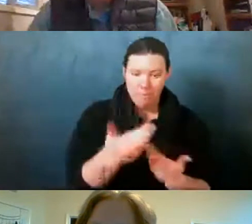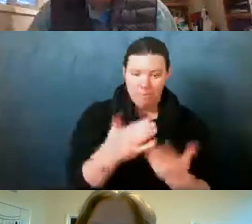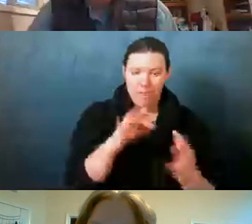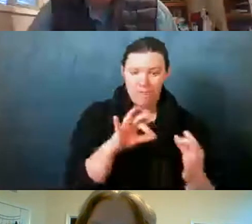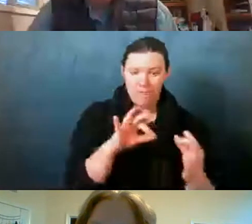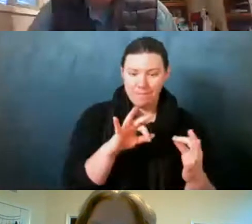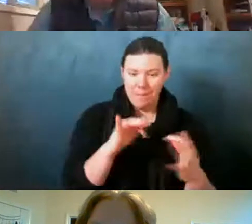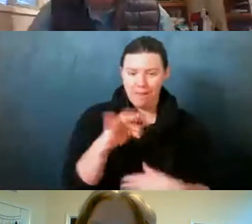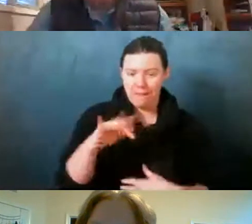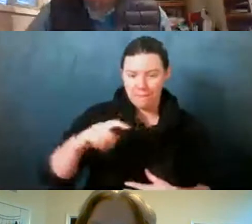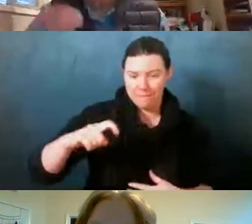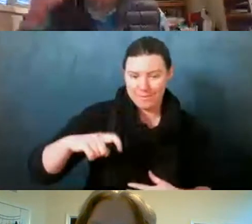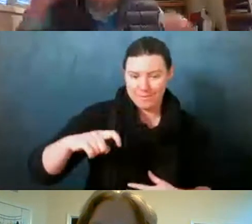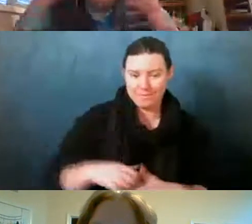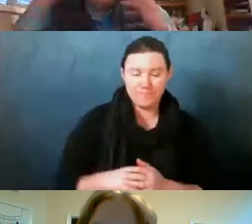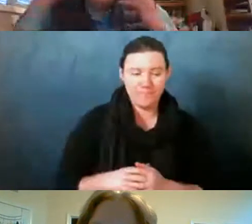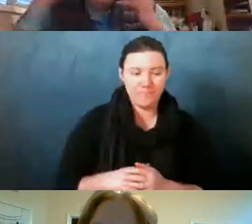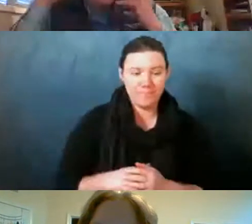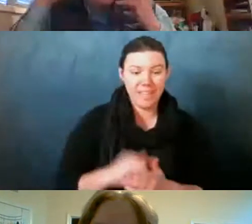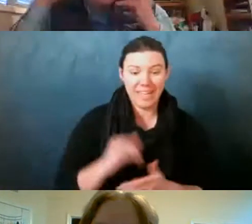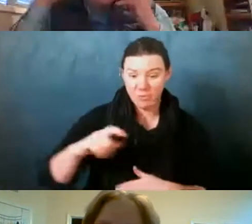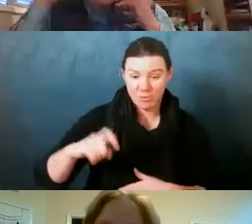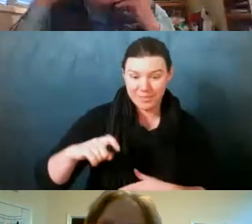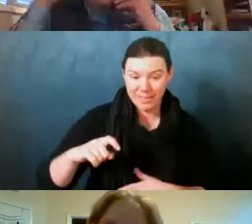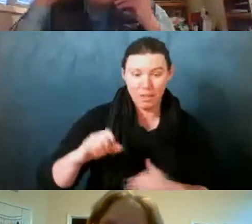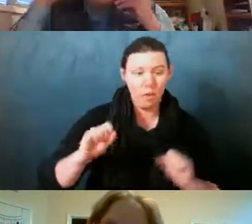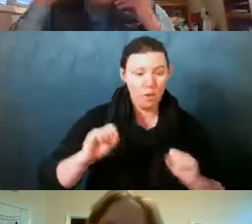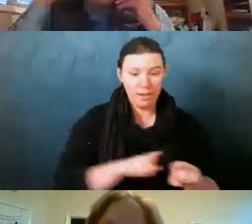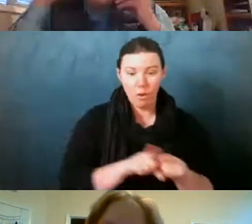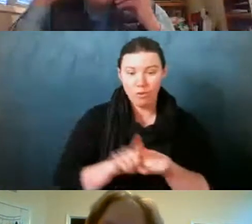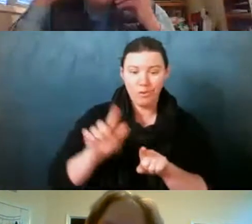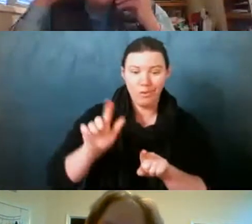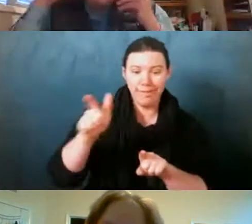This meeting also has a limit on the size